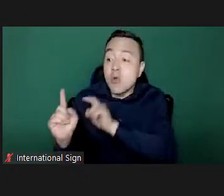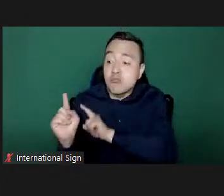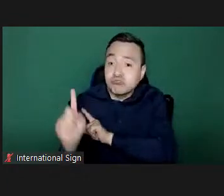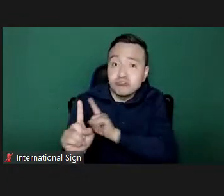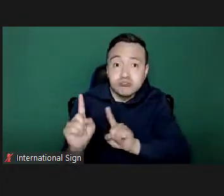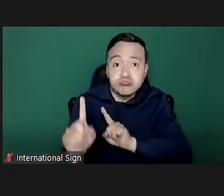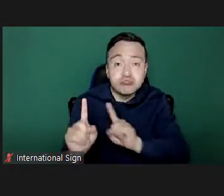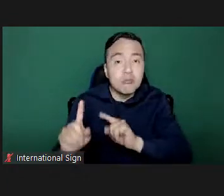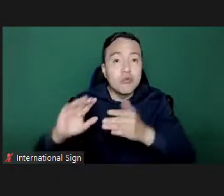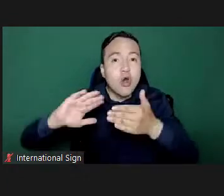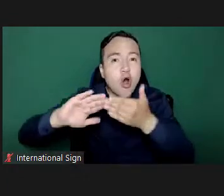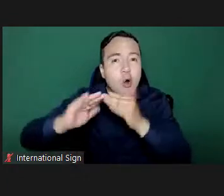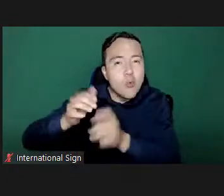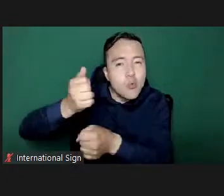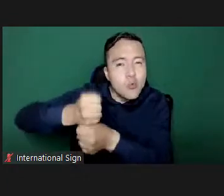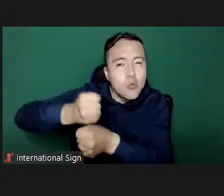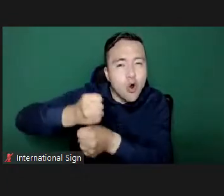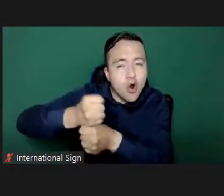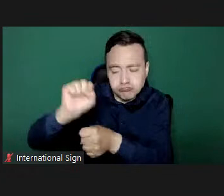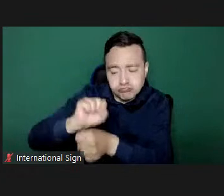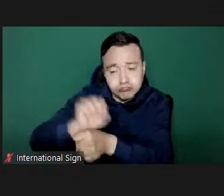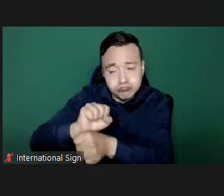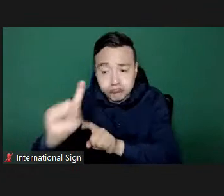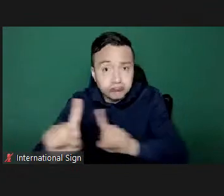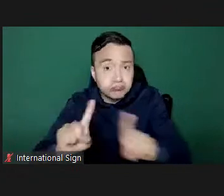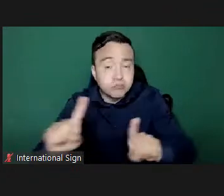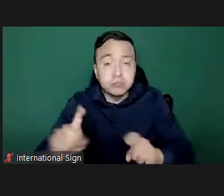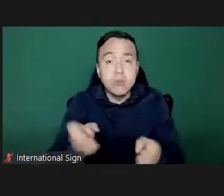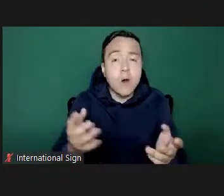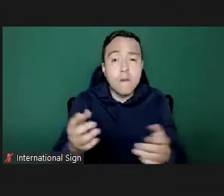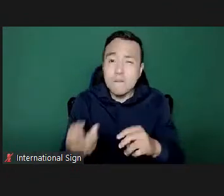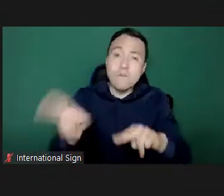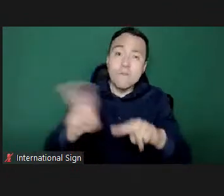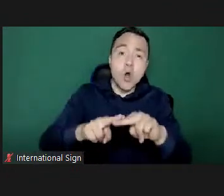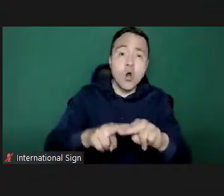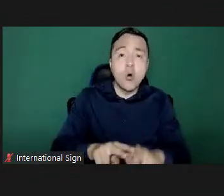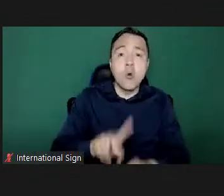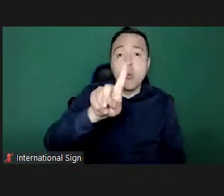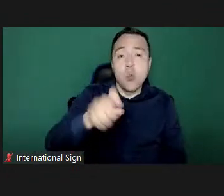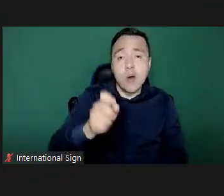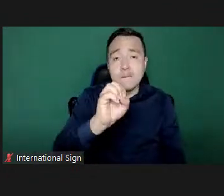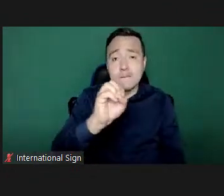to respond at different levels of our health institutions, and are now